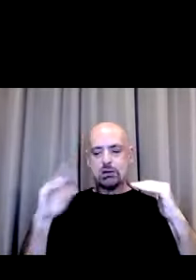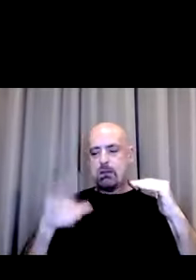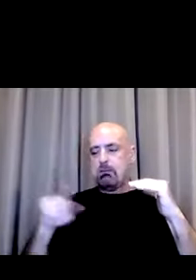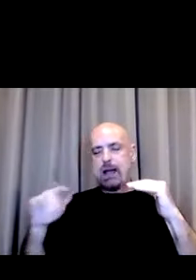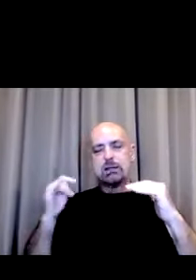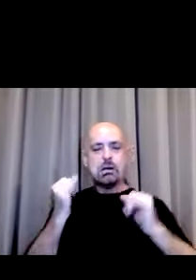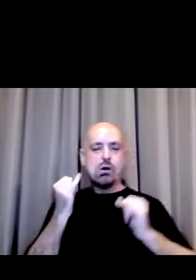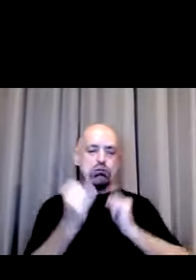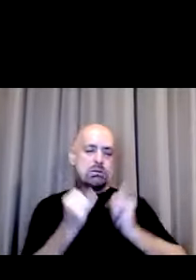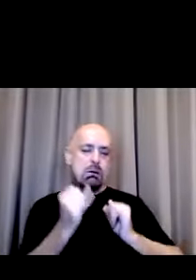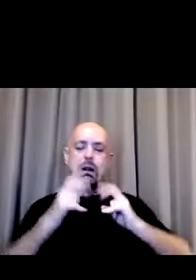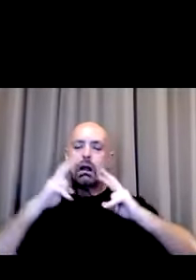and deprivation,